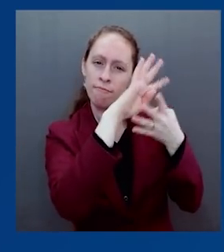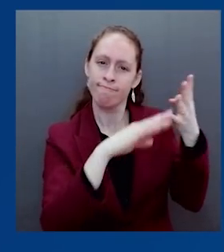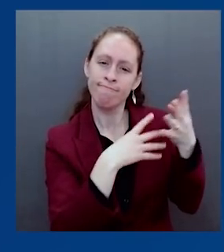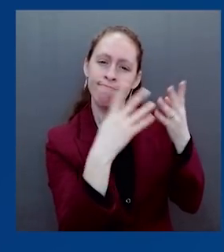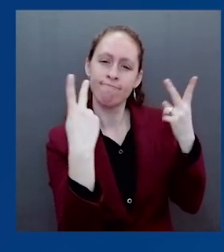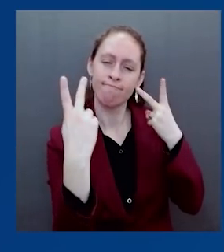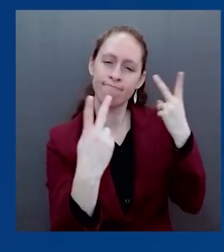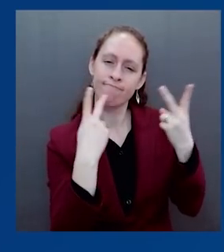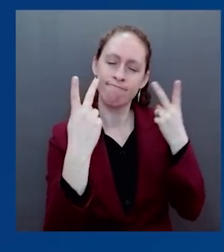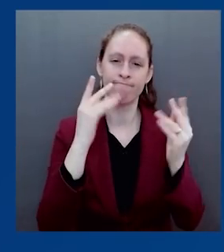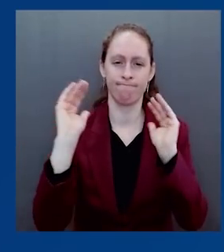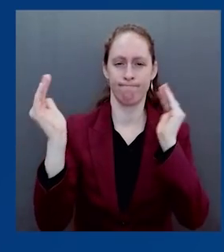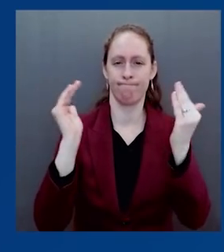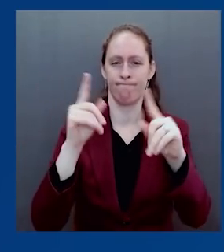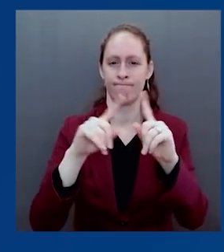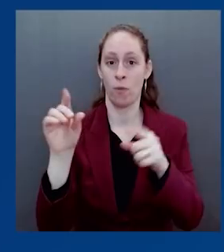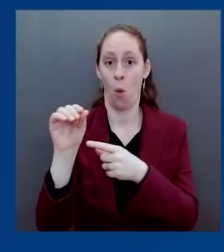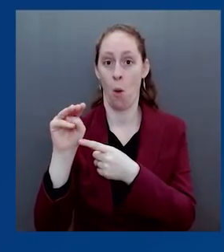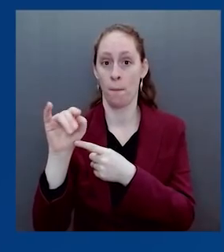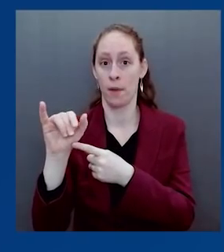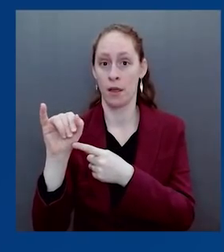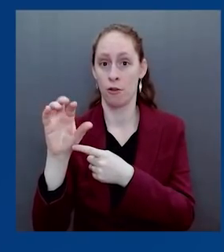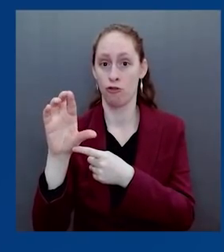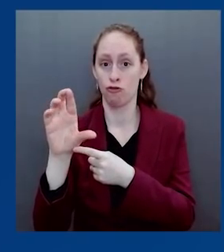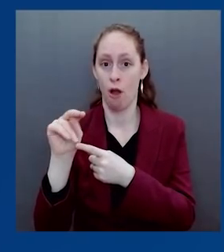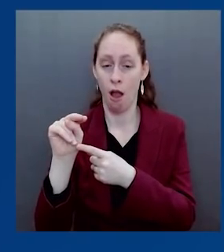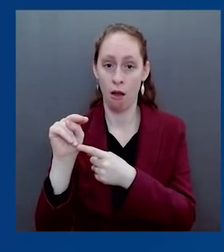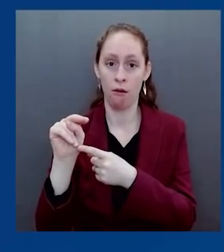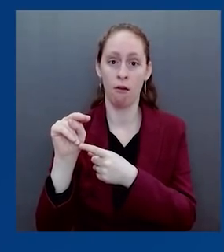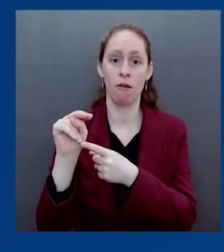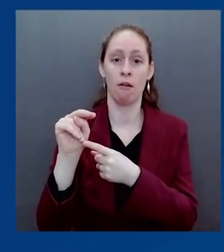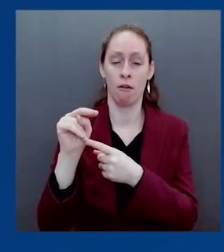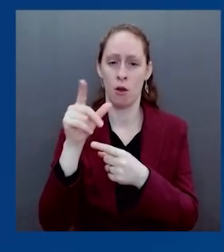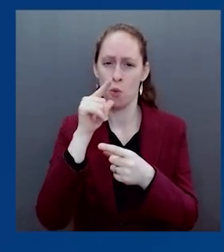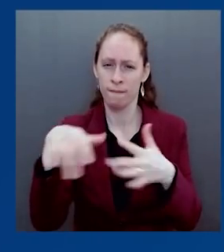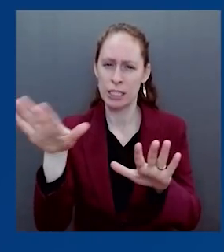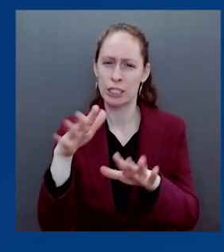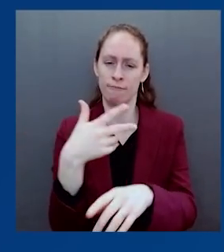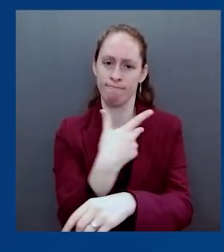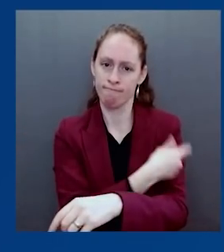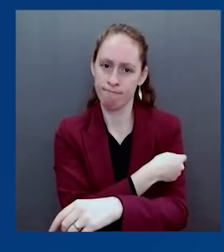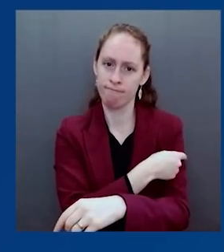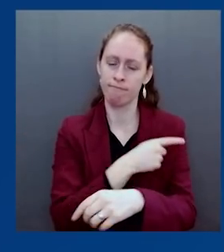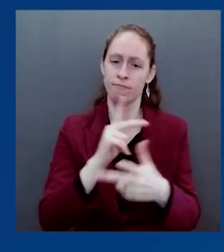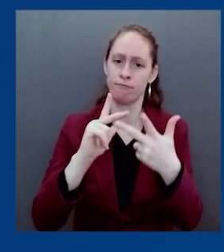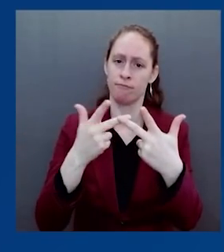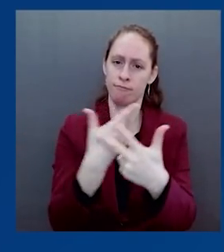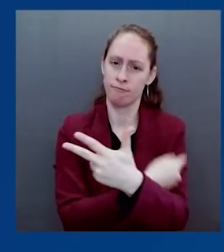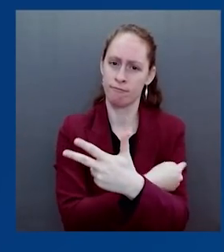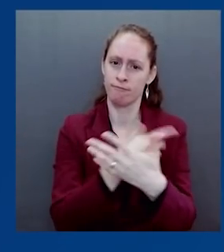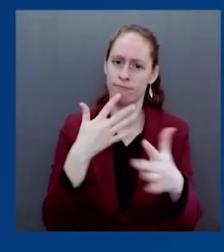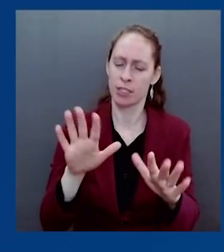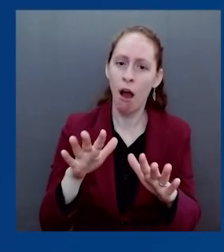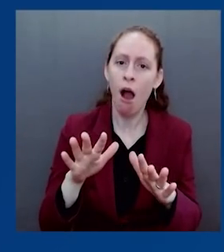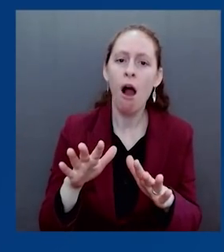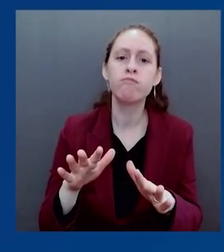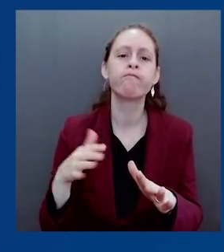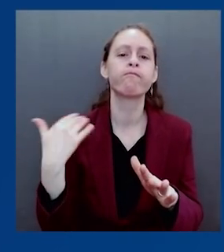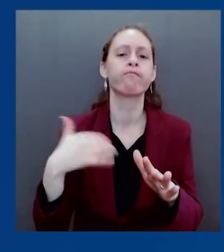who get vaccinated and boosted, how well they are protected against hospitalization and death.